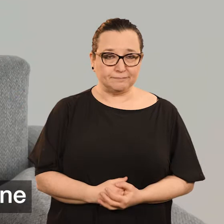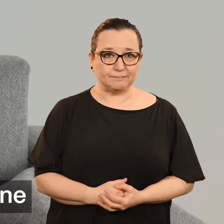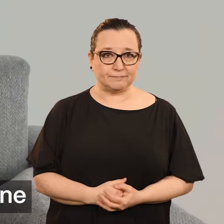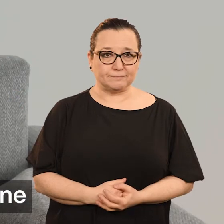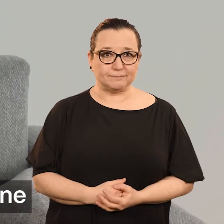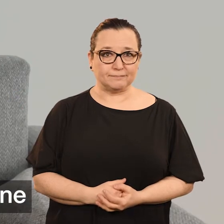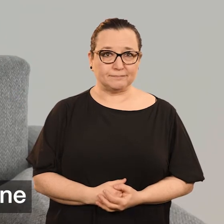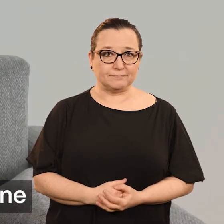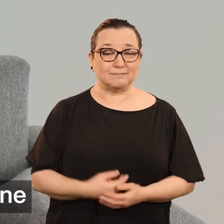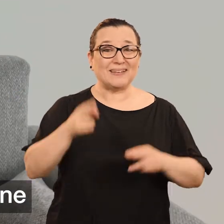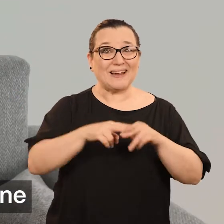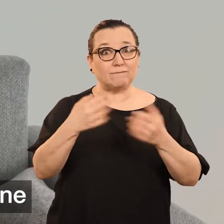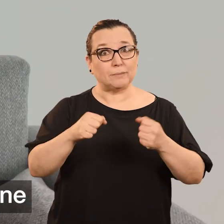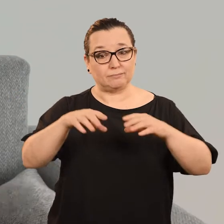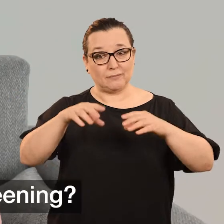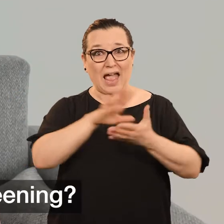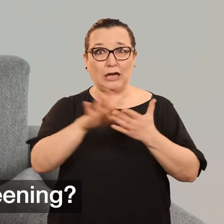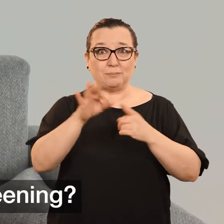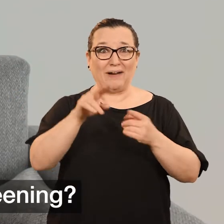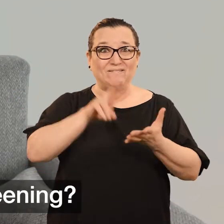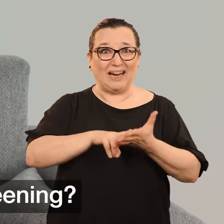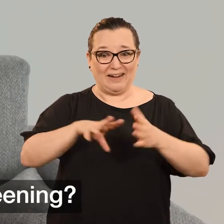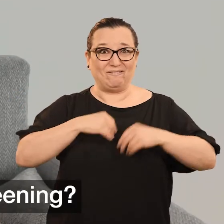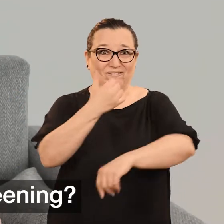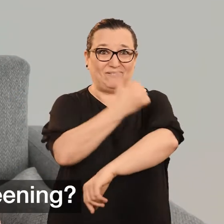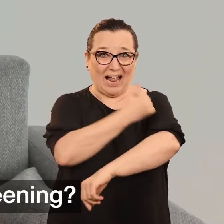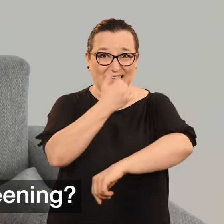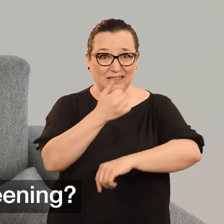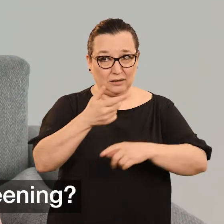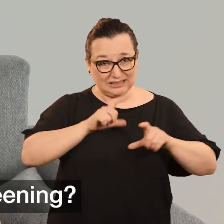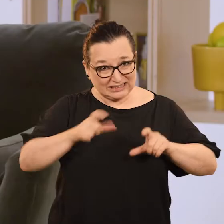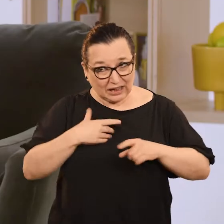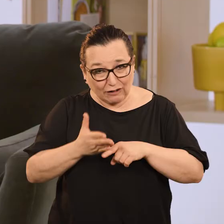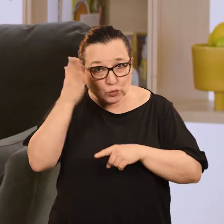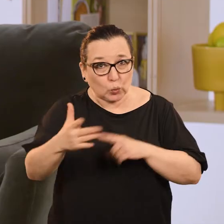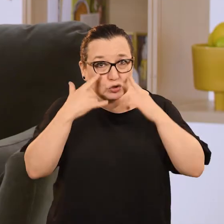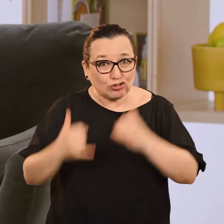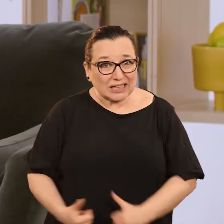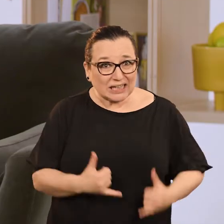If you have had your HPV vaccine do you still need to attend your screening? Because it doesn't protect